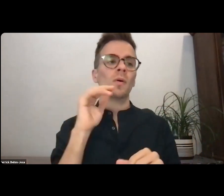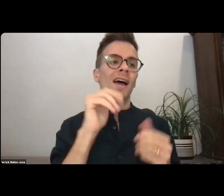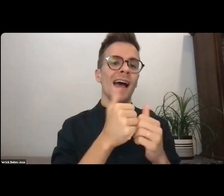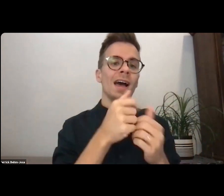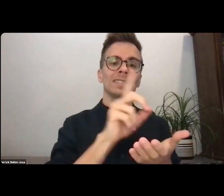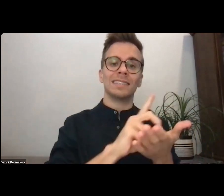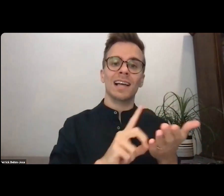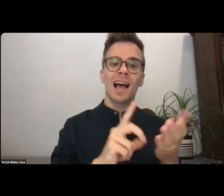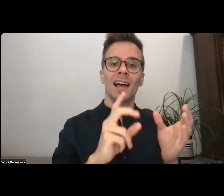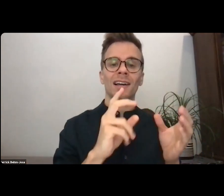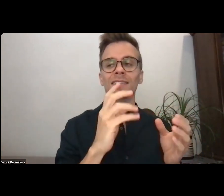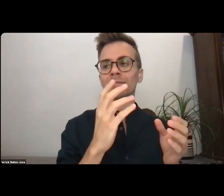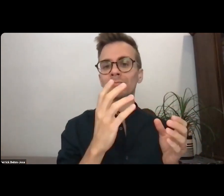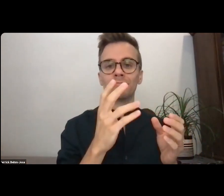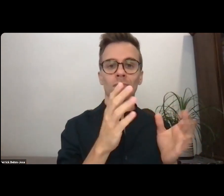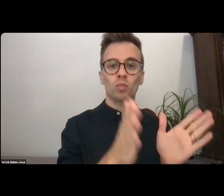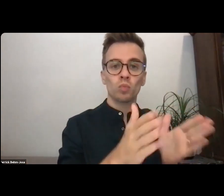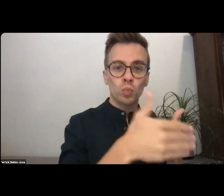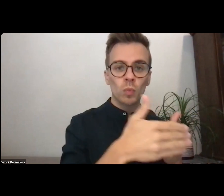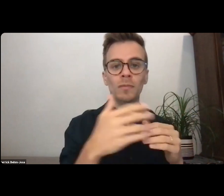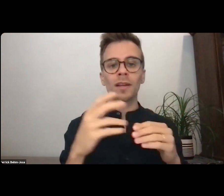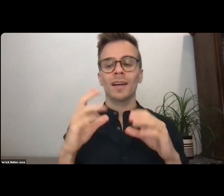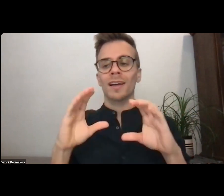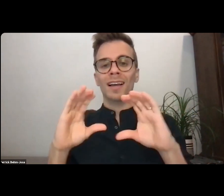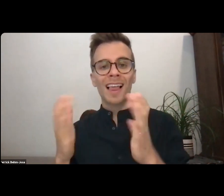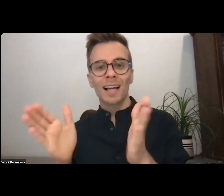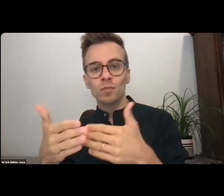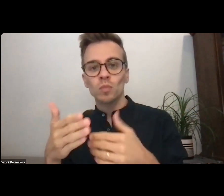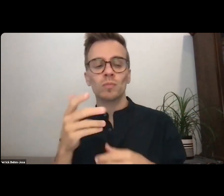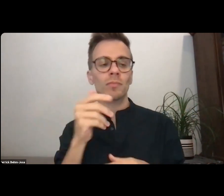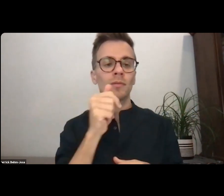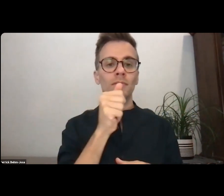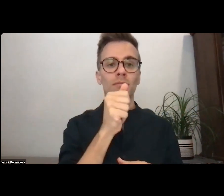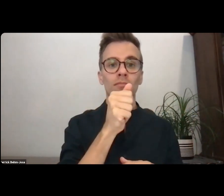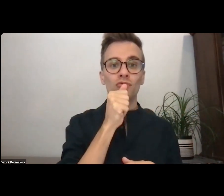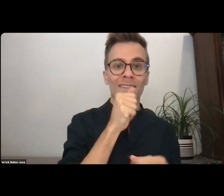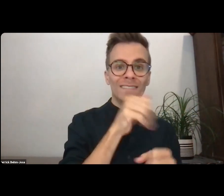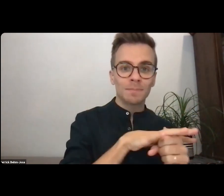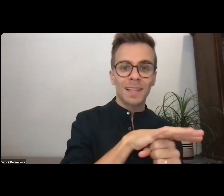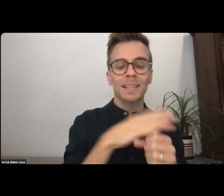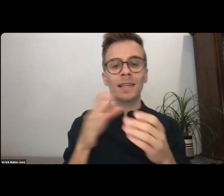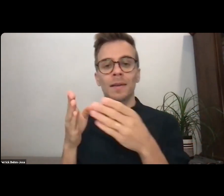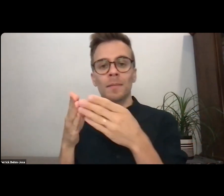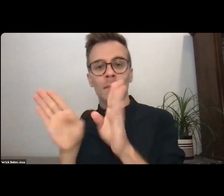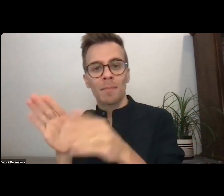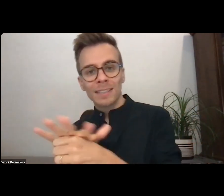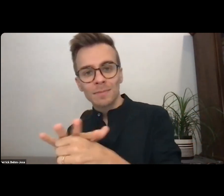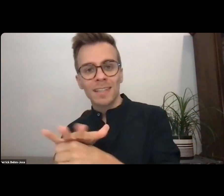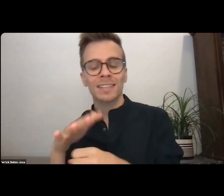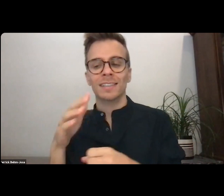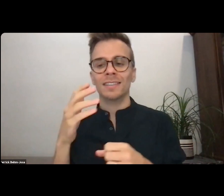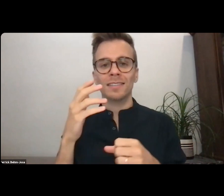Many architects know how to design spaces, classrooms, private spaces, and just general